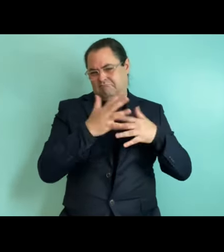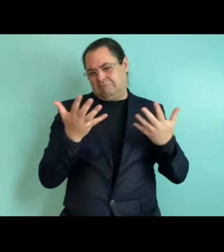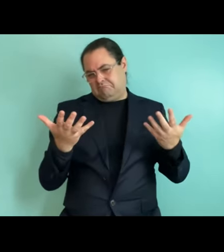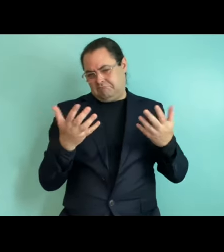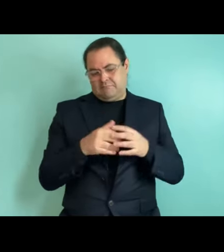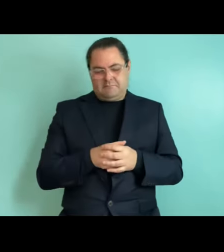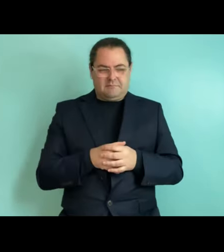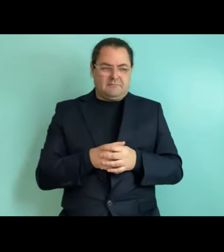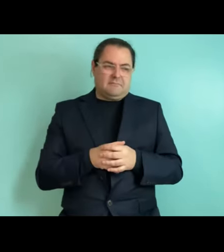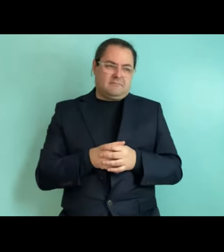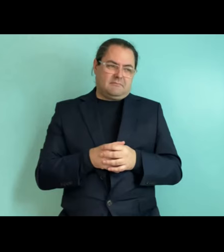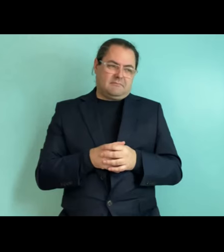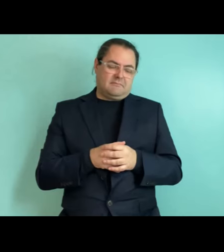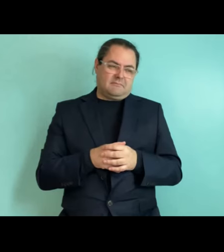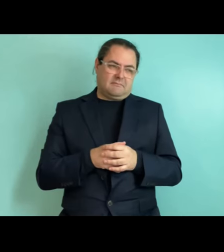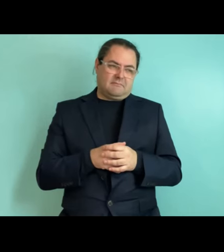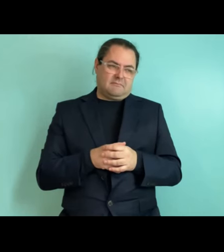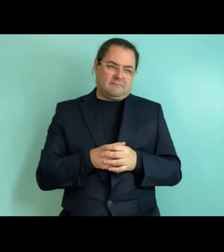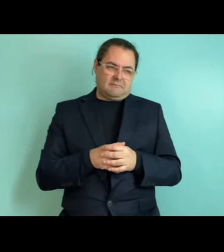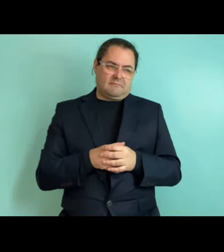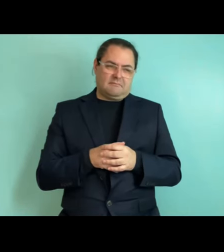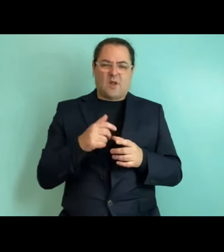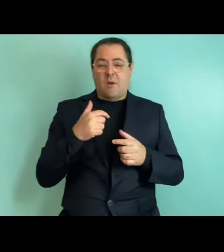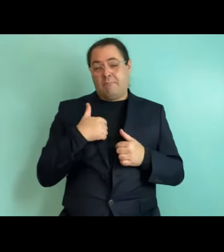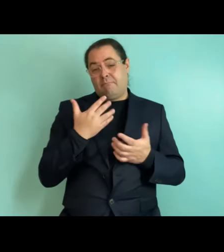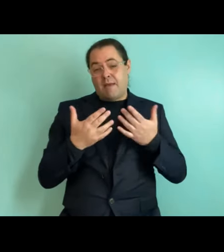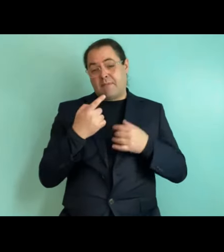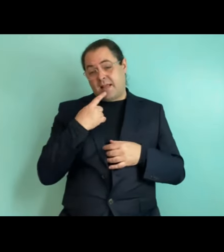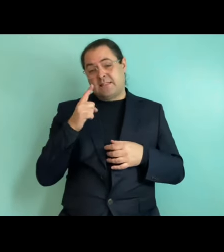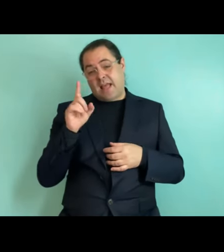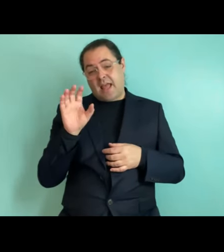12:12:54 for 20. So, I'll be using those two interchangeably, but more list of the meaning